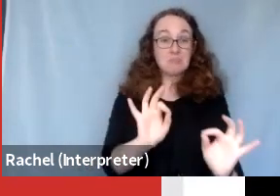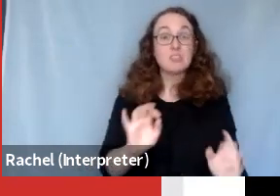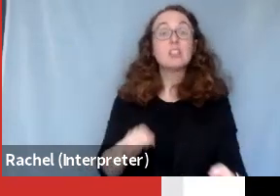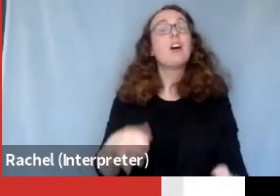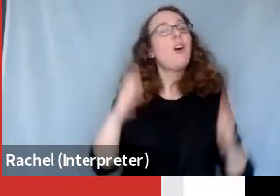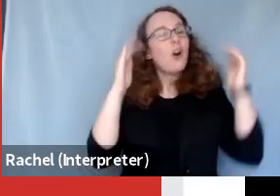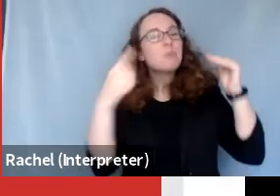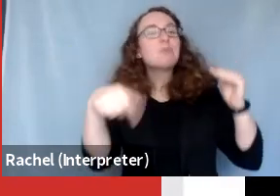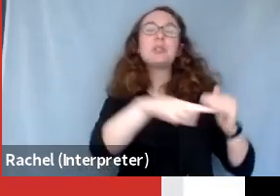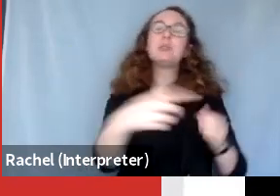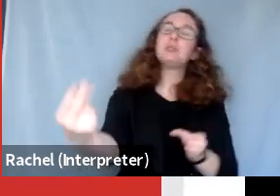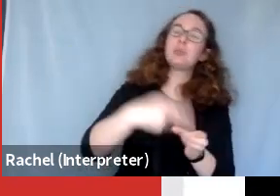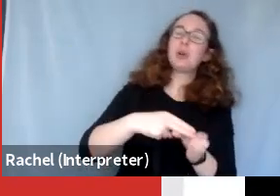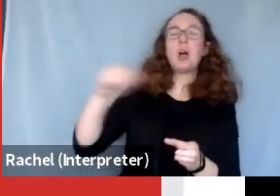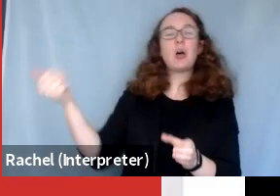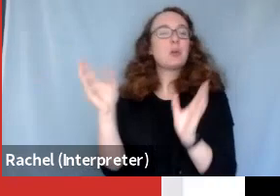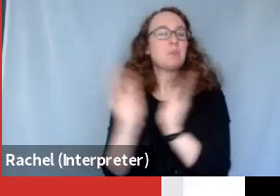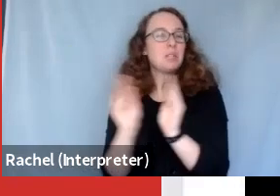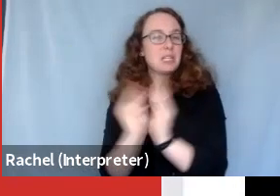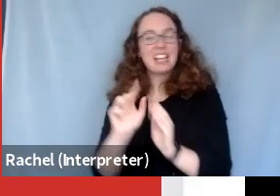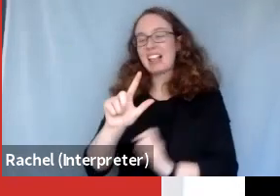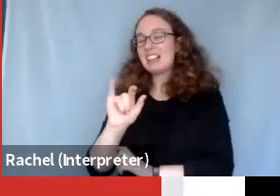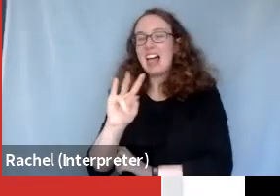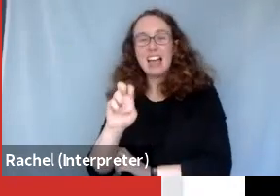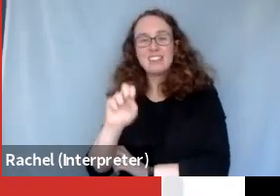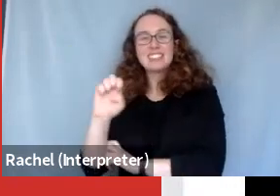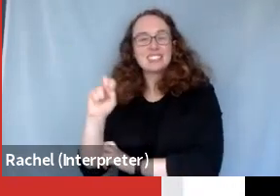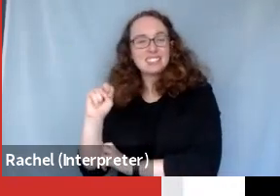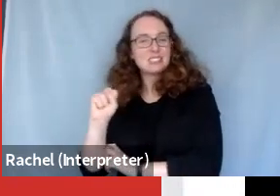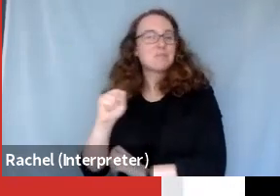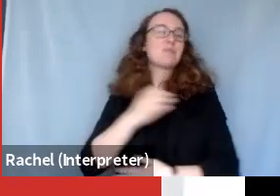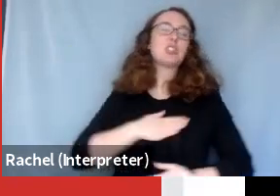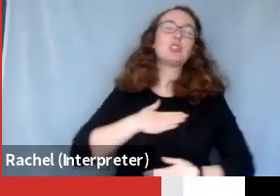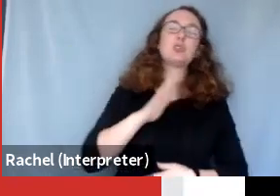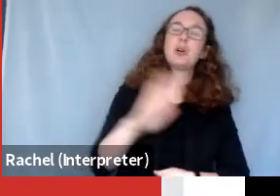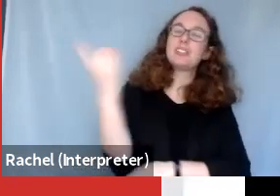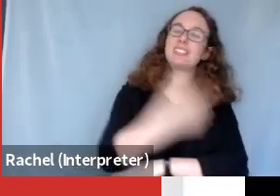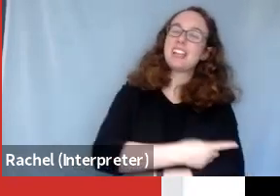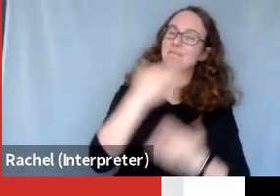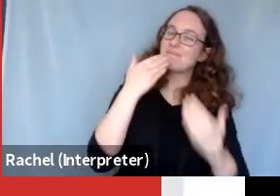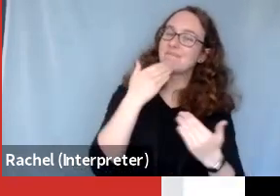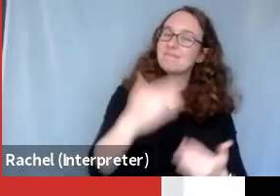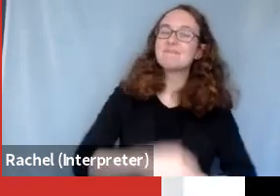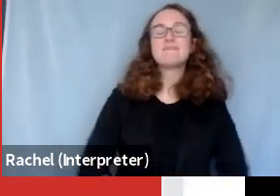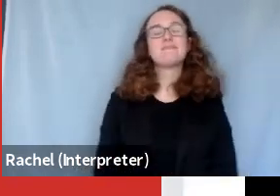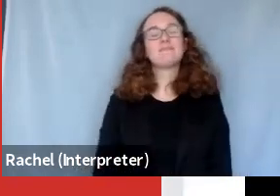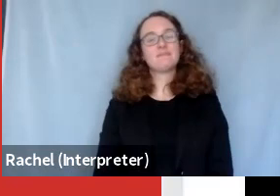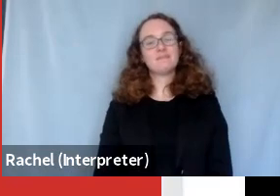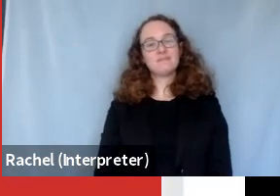sessions. Thank you so much and enjoy the rest of your day!